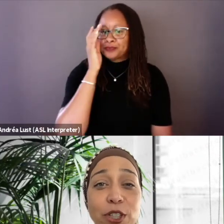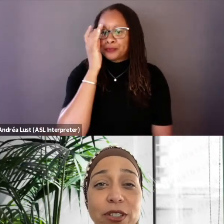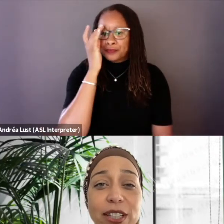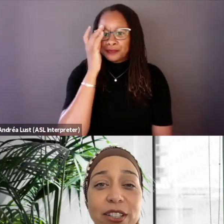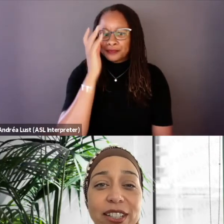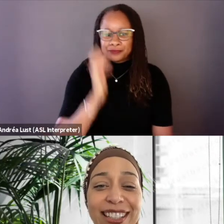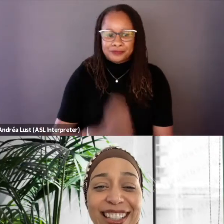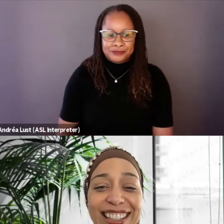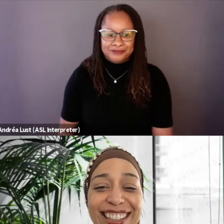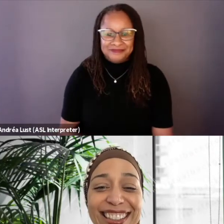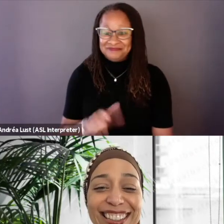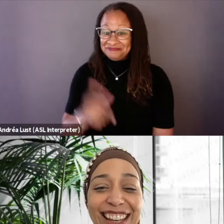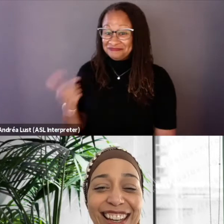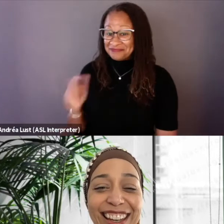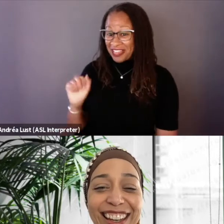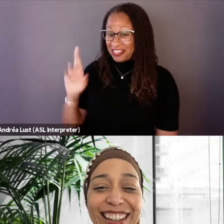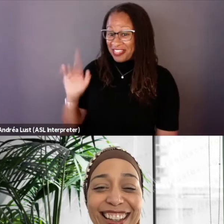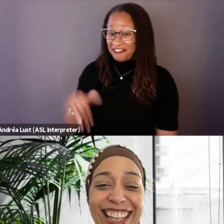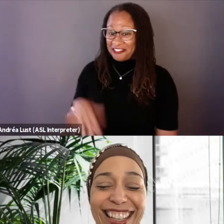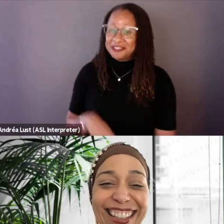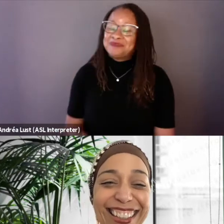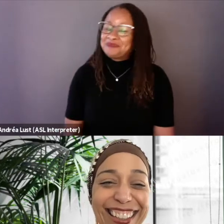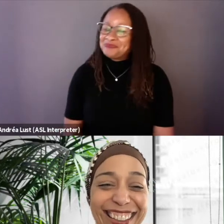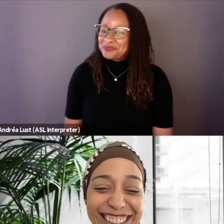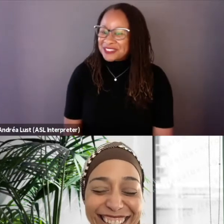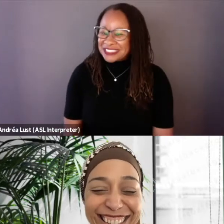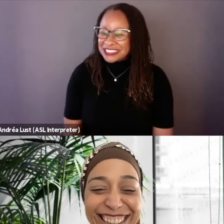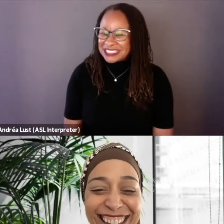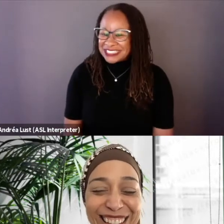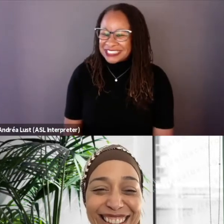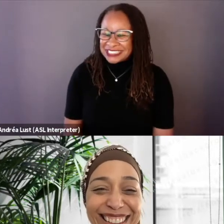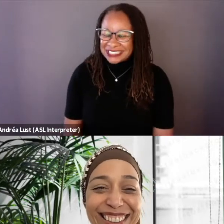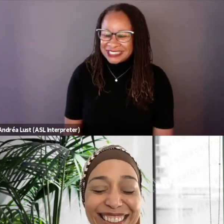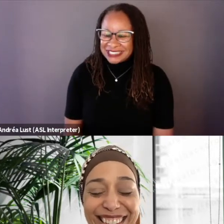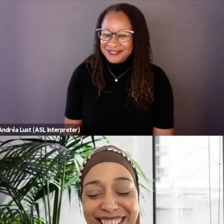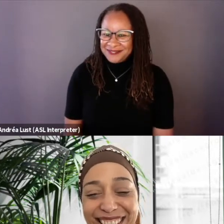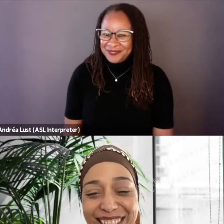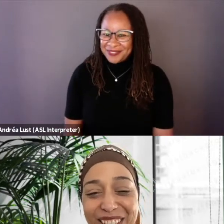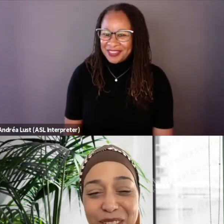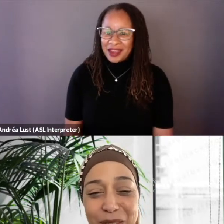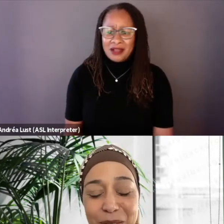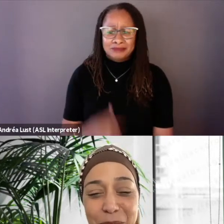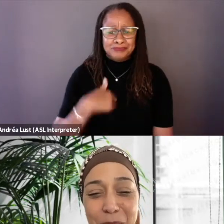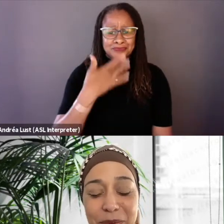Go first Larry? Yeah, sure. I'll go first. I was very fortunate, Eric, a couple of years ago